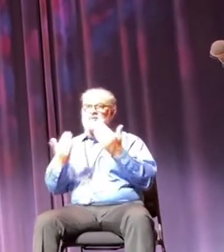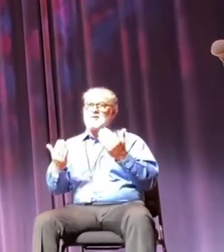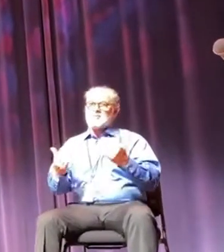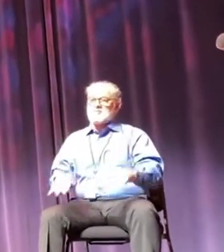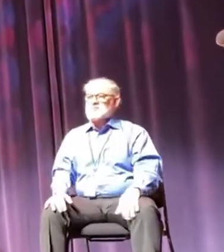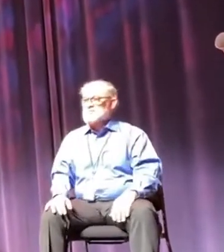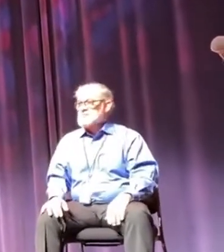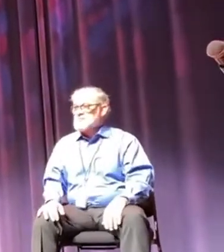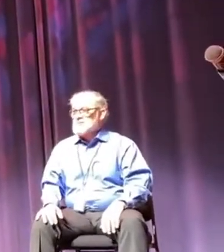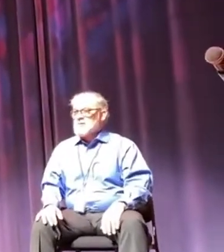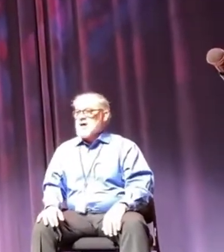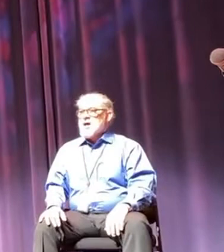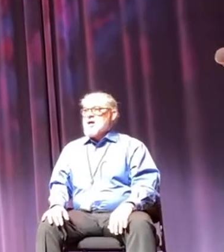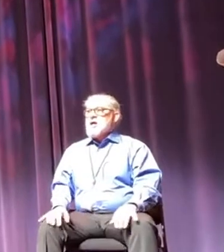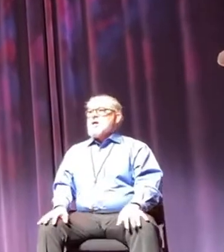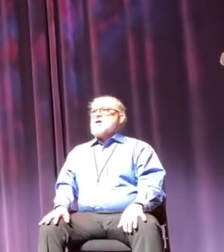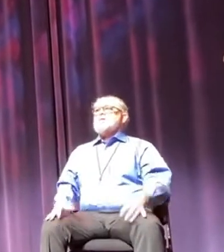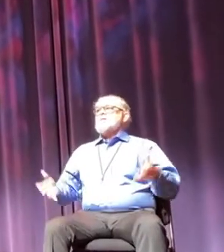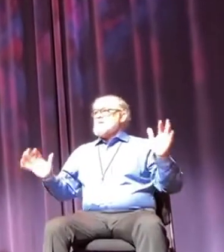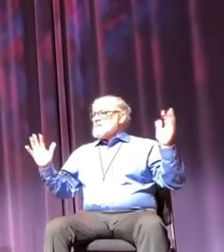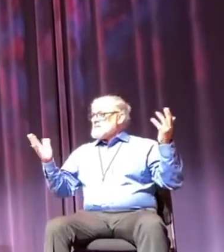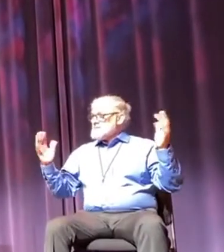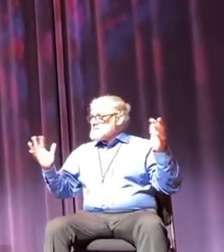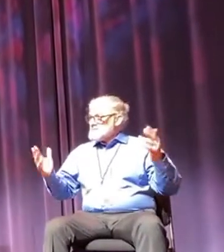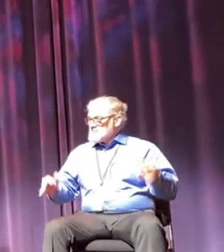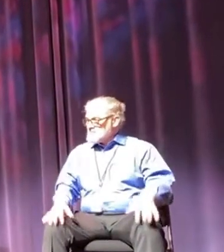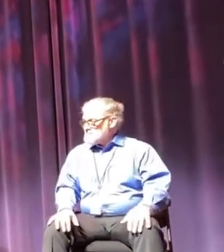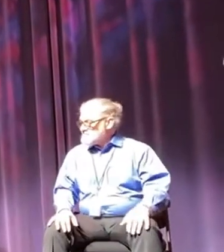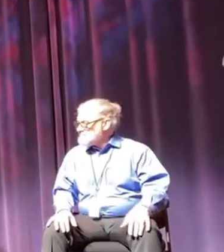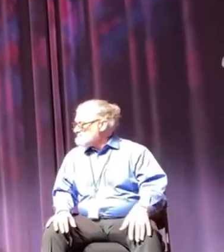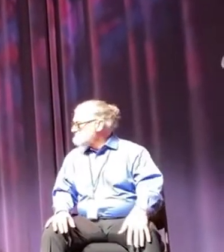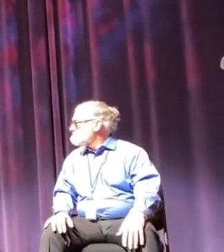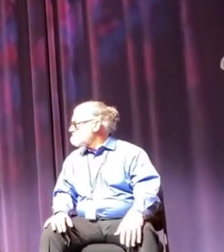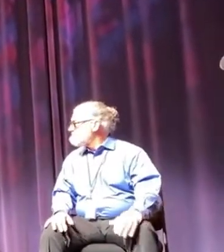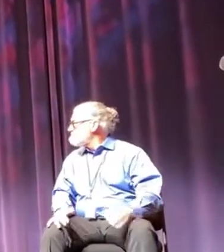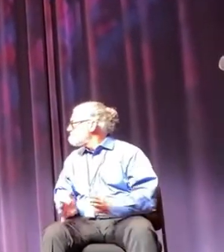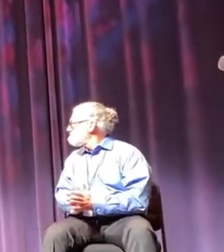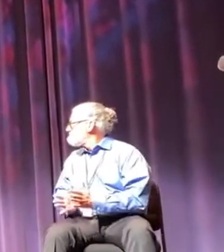(audience clapping)